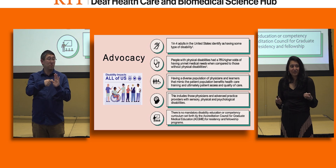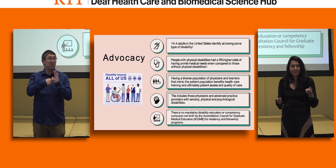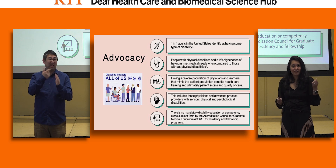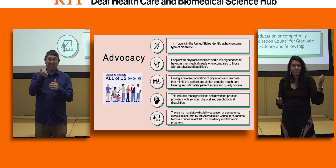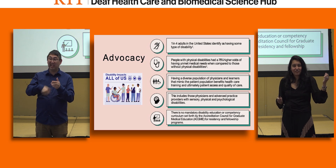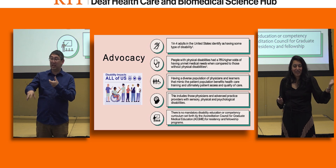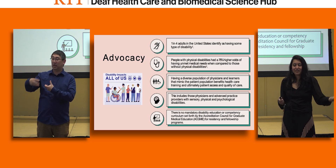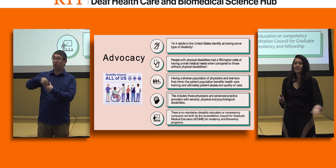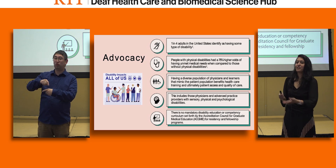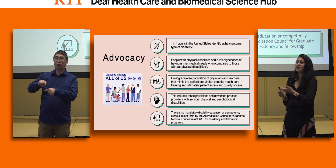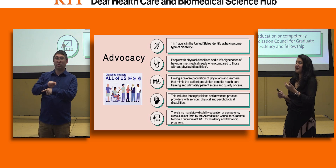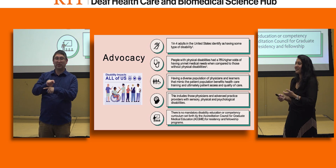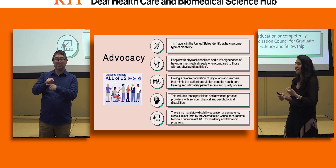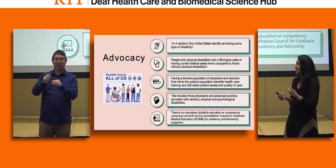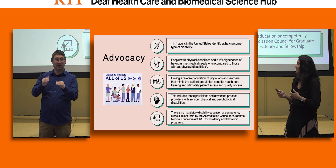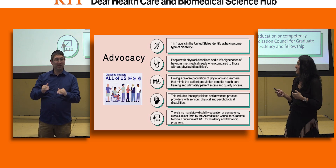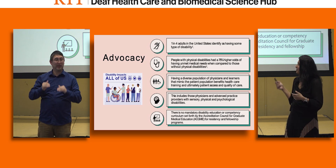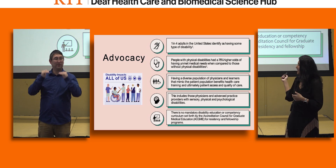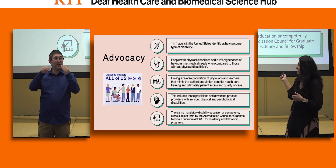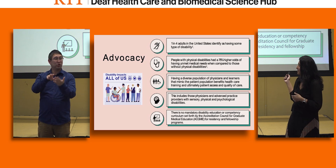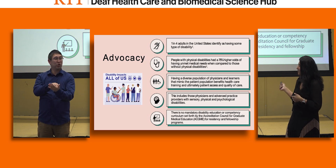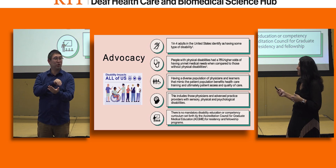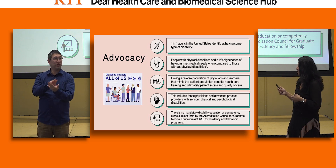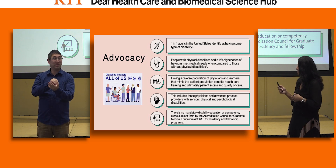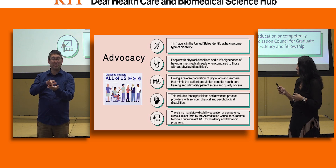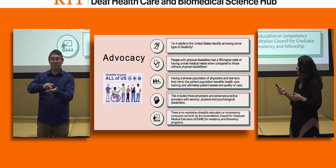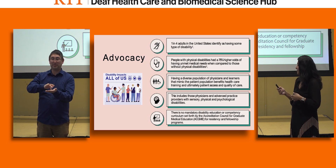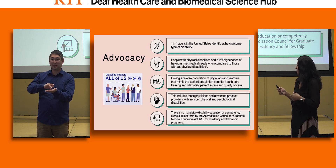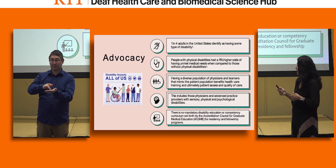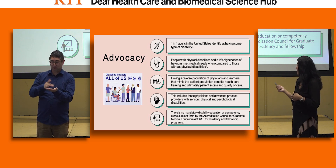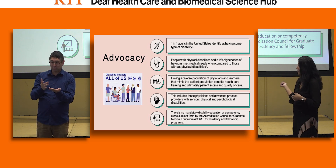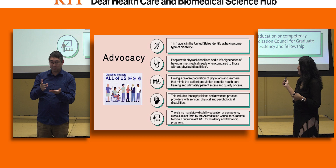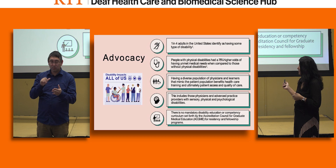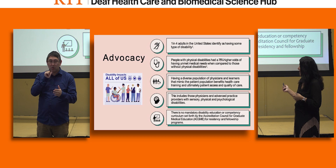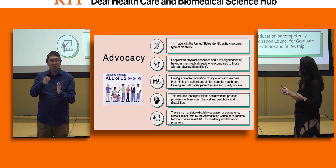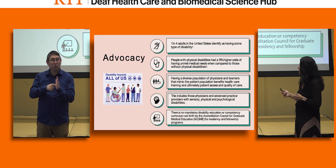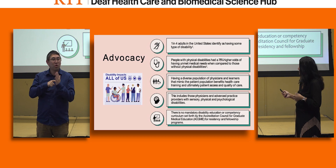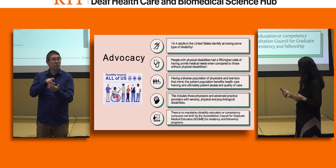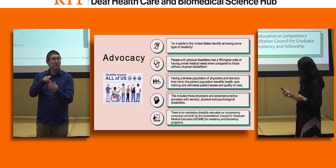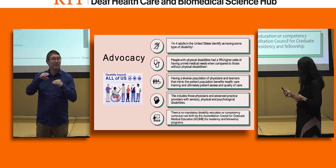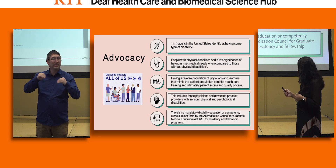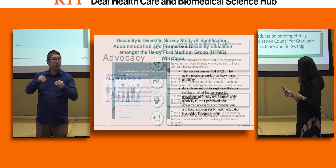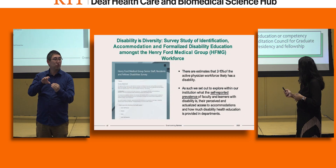a part of any of the training that advanced learners in medicine have.